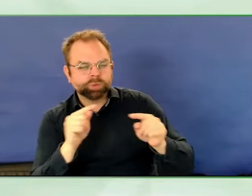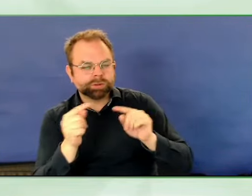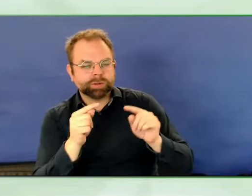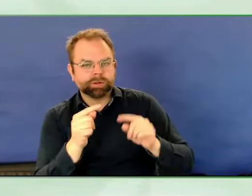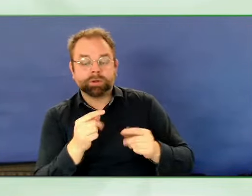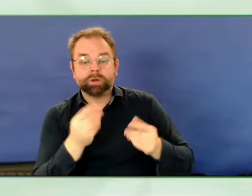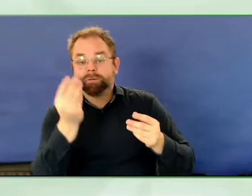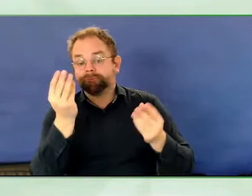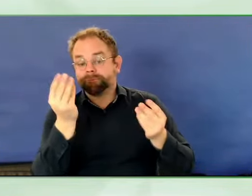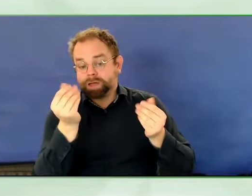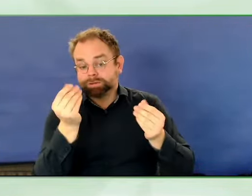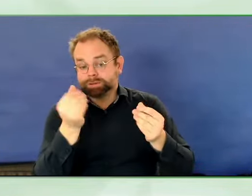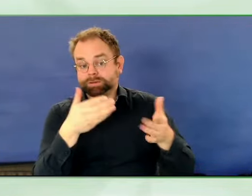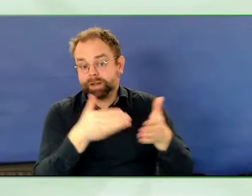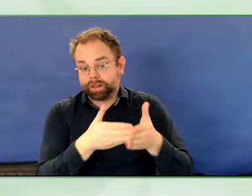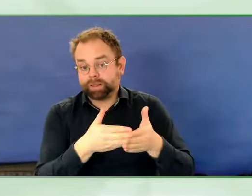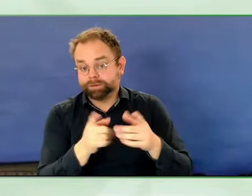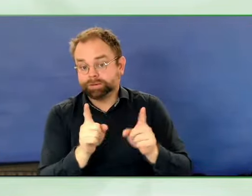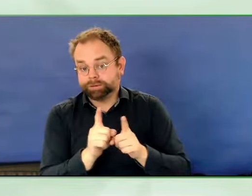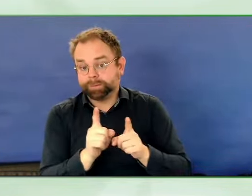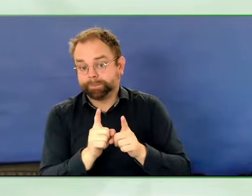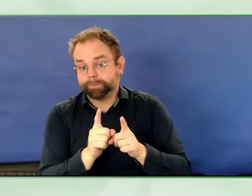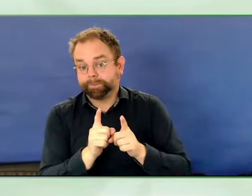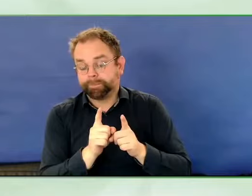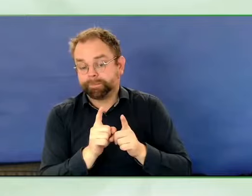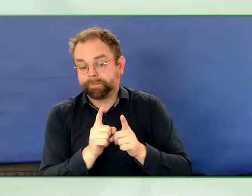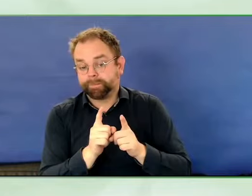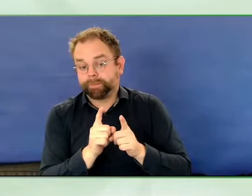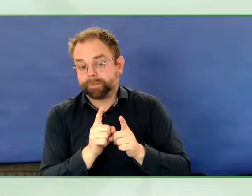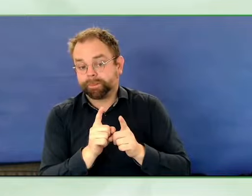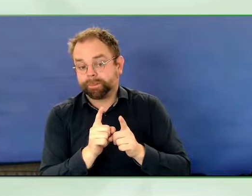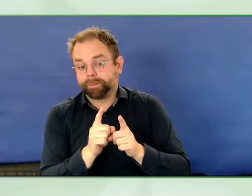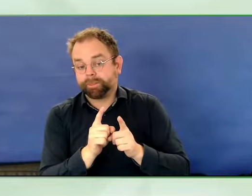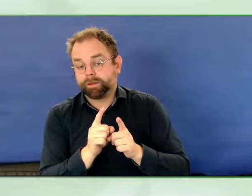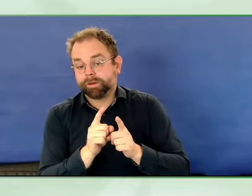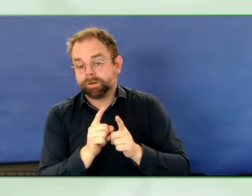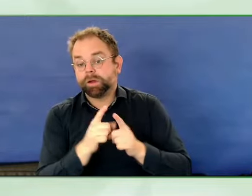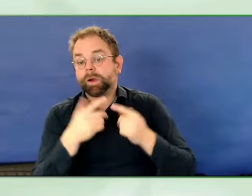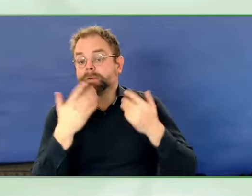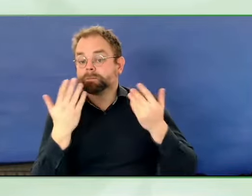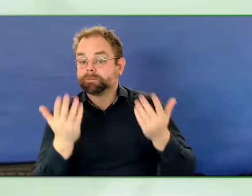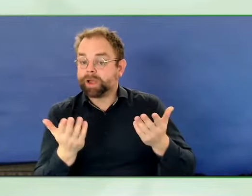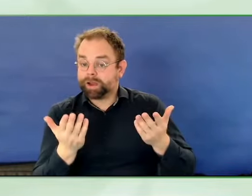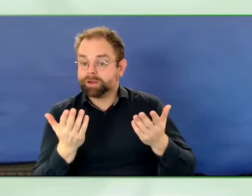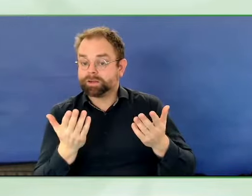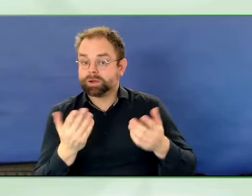does not get to the point that we need to talk about doing it naturally.